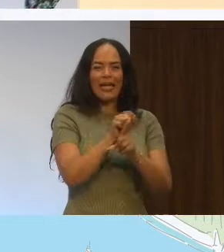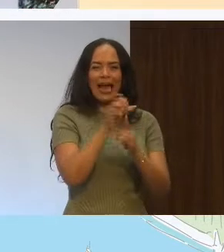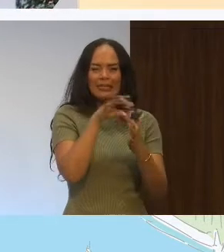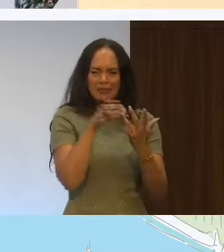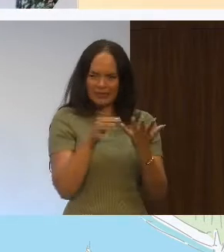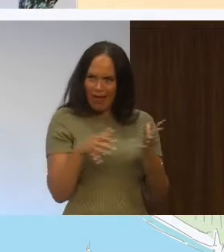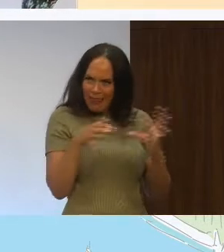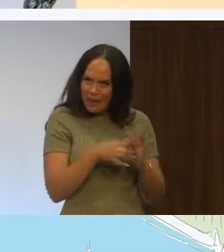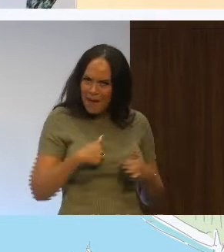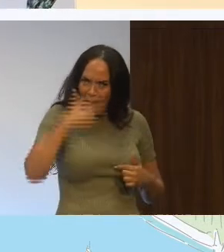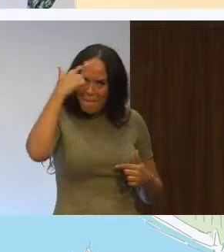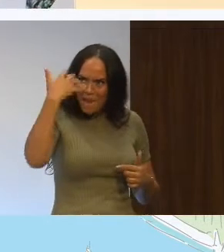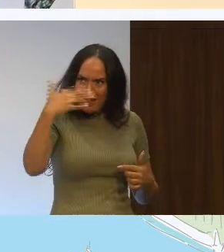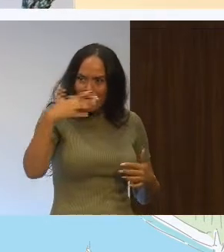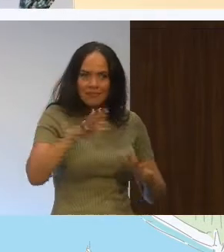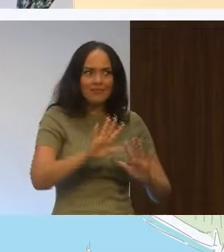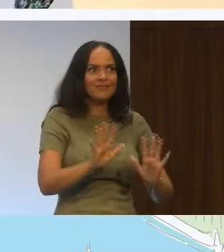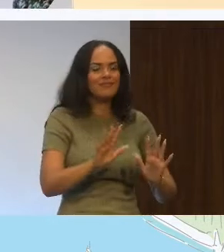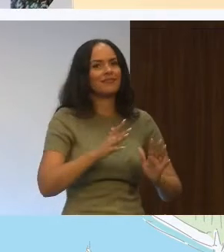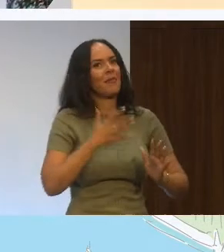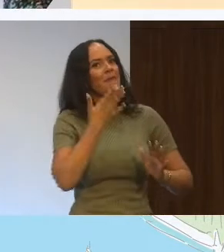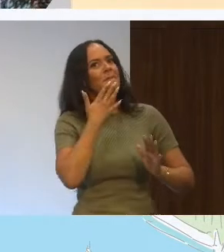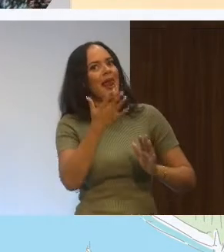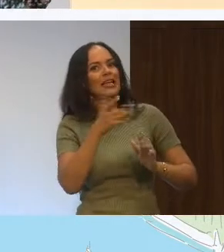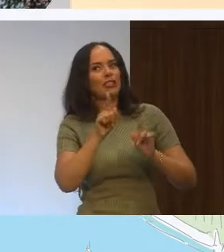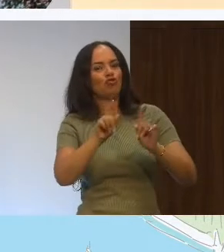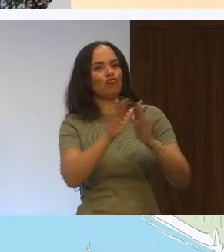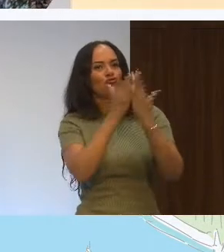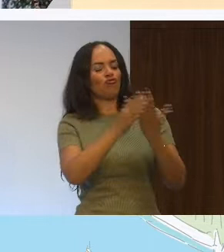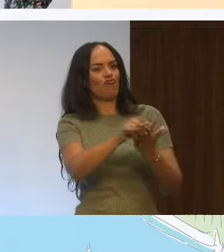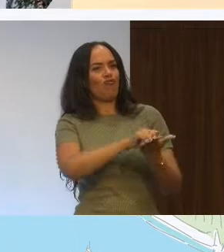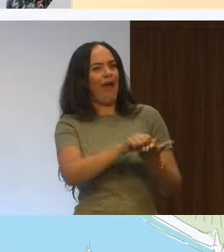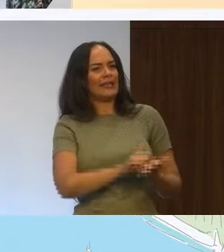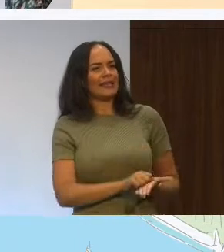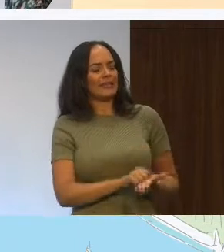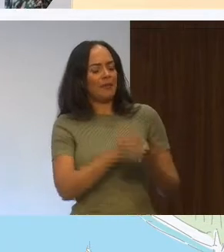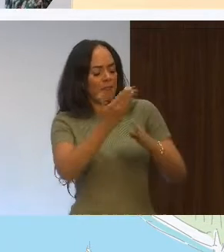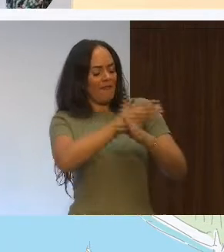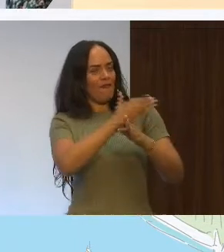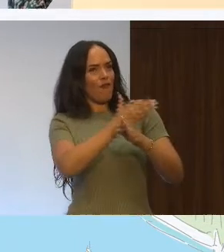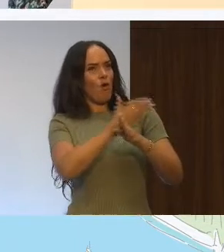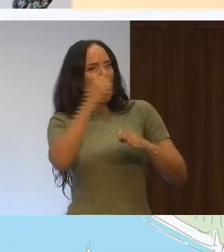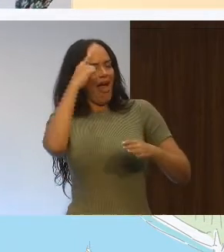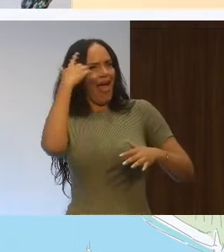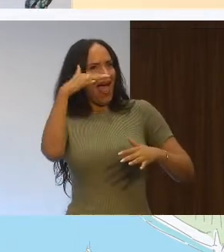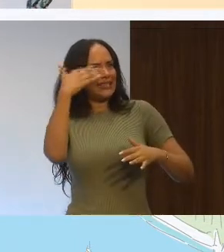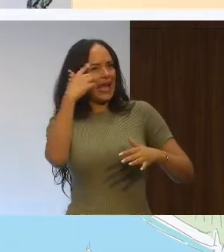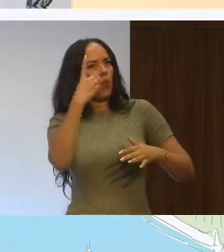I'd urge you to diary well, how you feel the day before. A headache, maybe 1 to 2 days before, and see if